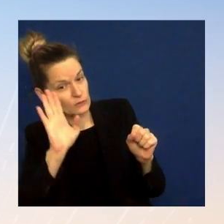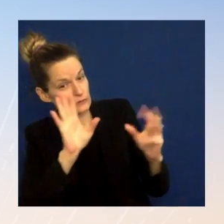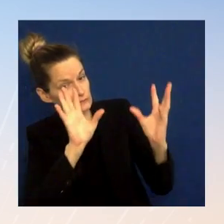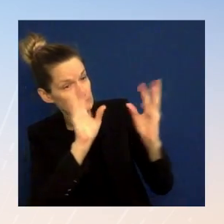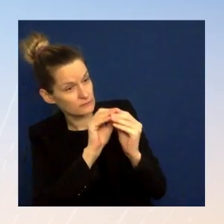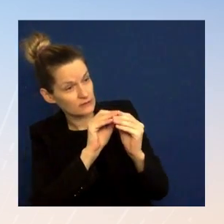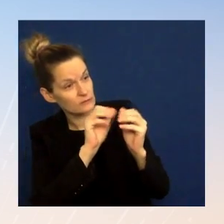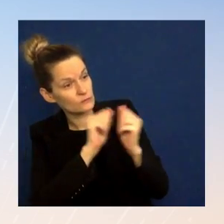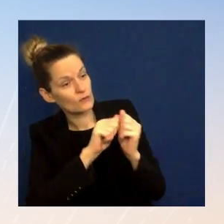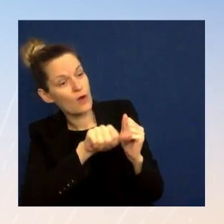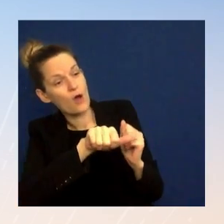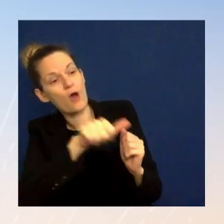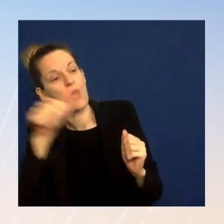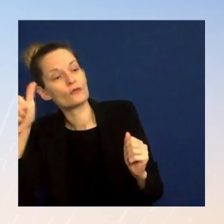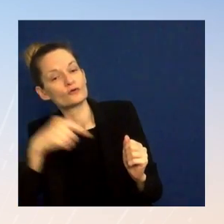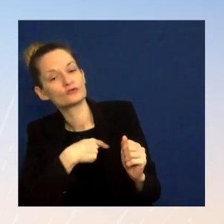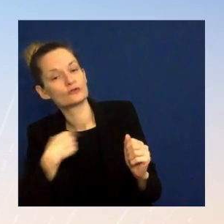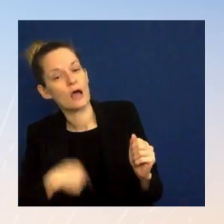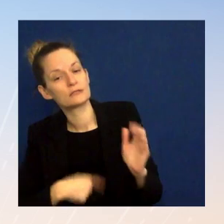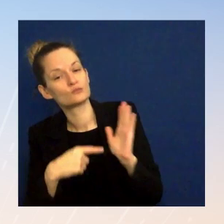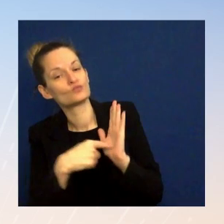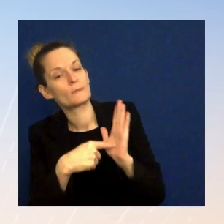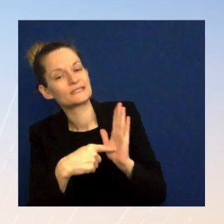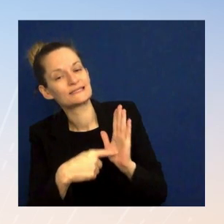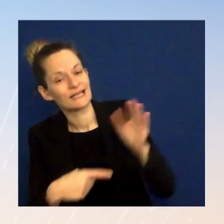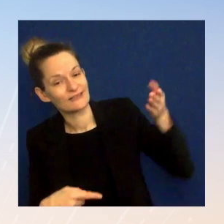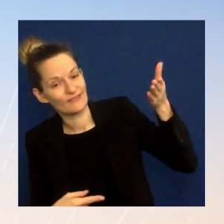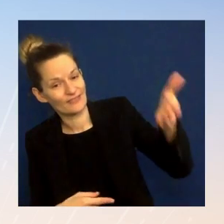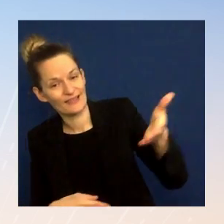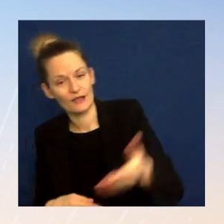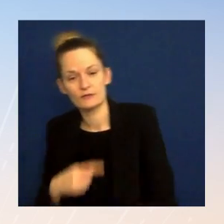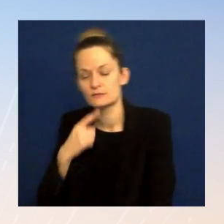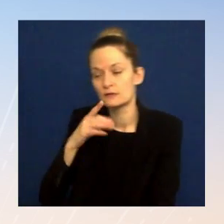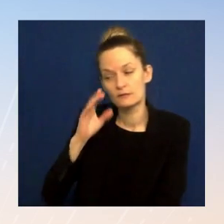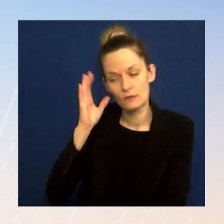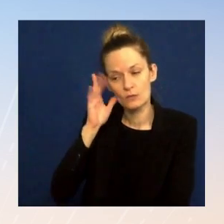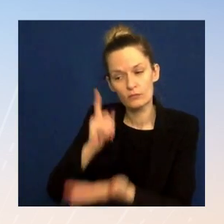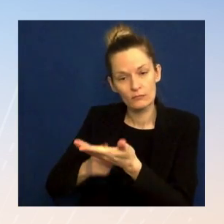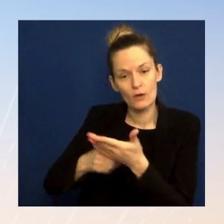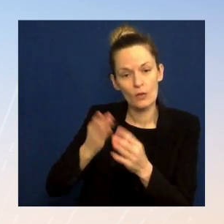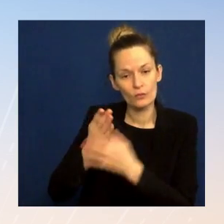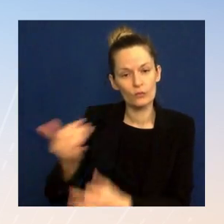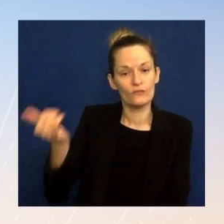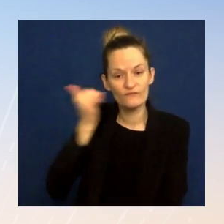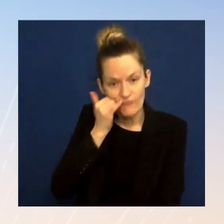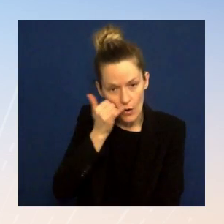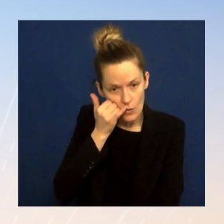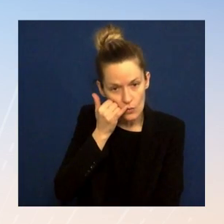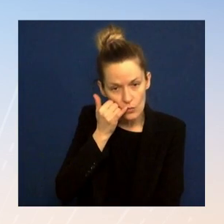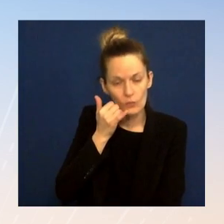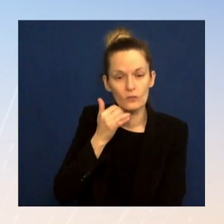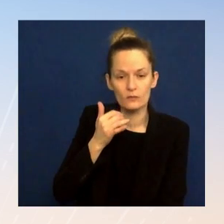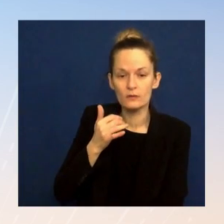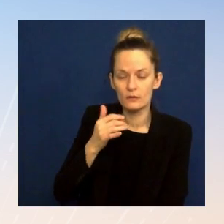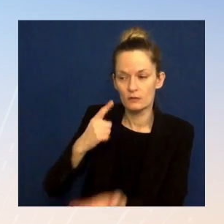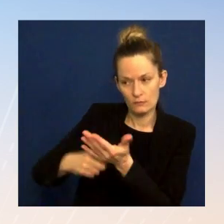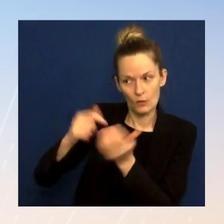the chance to speak by phone with Prime Minister Kishida when he secured his position as Prime Minister.